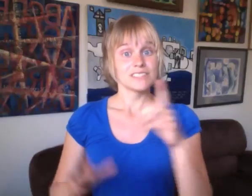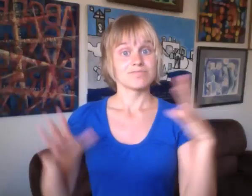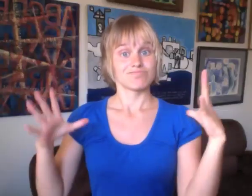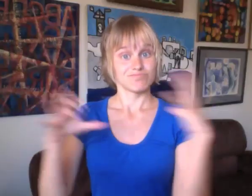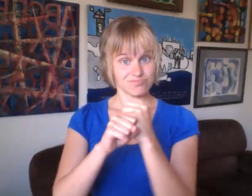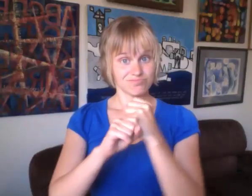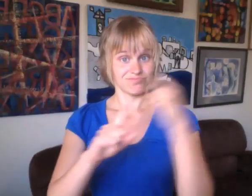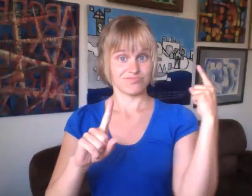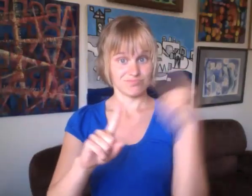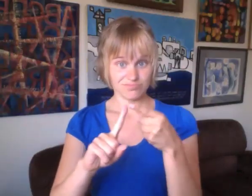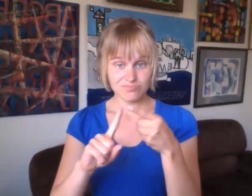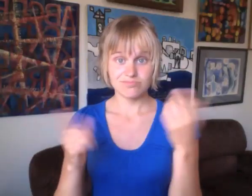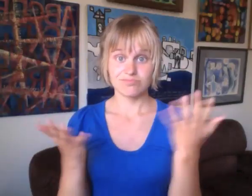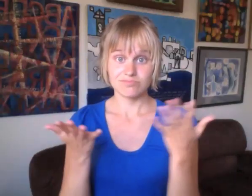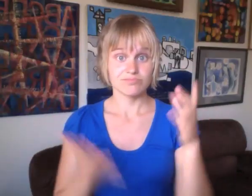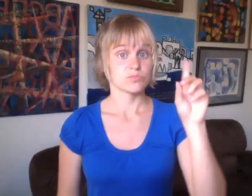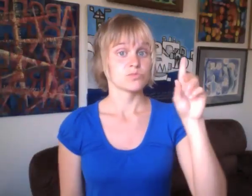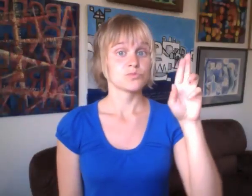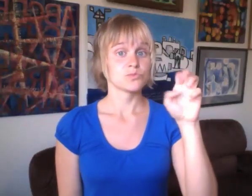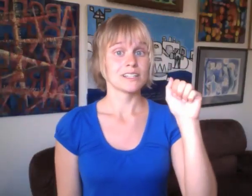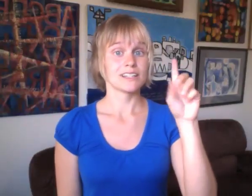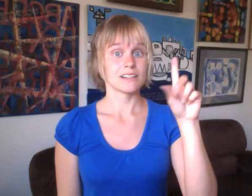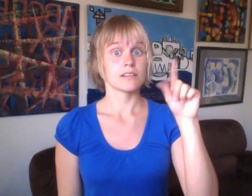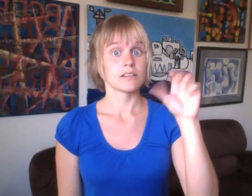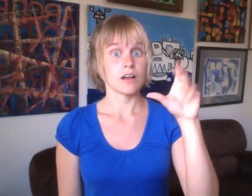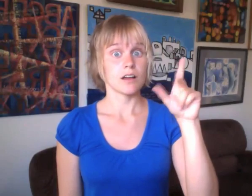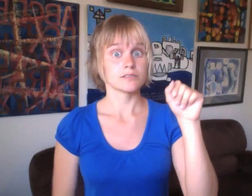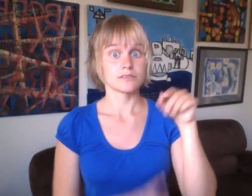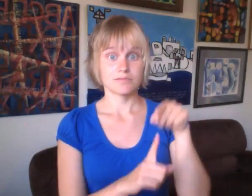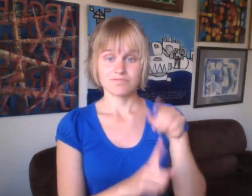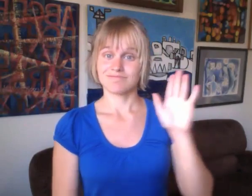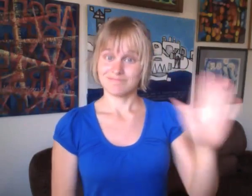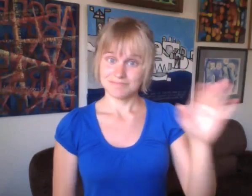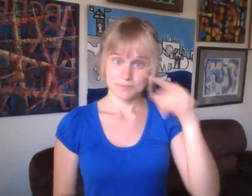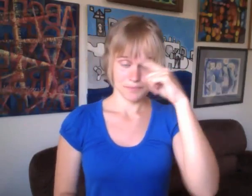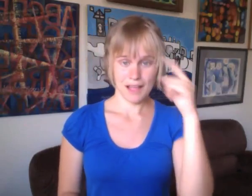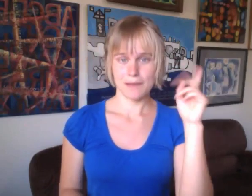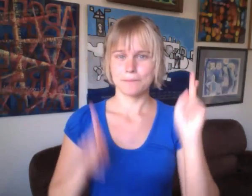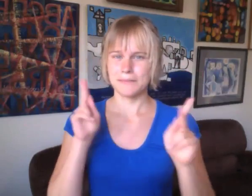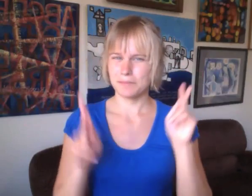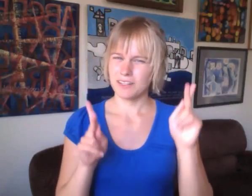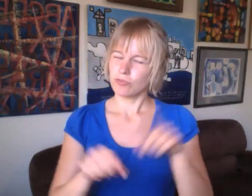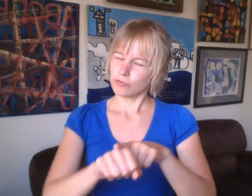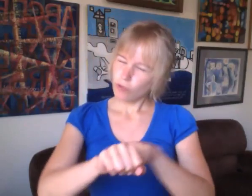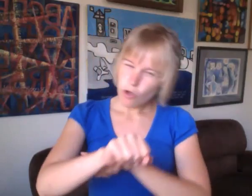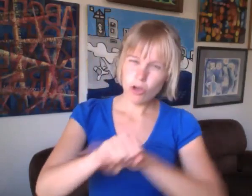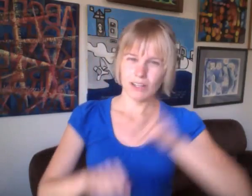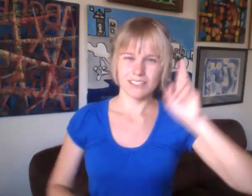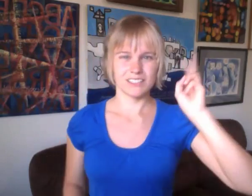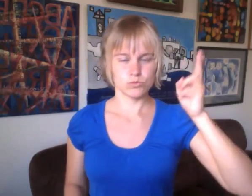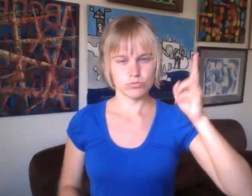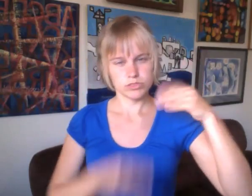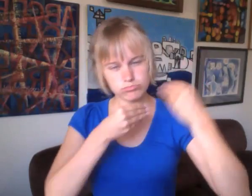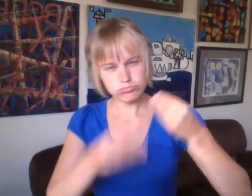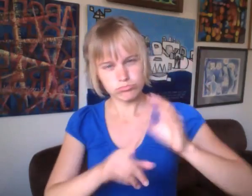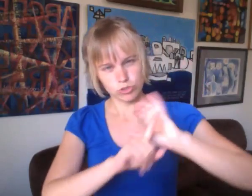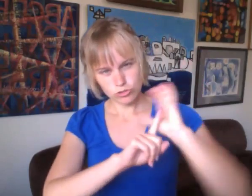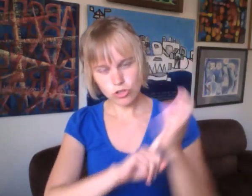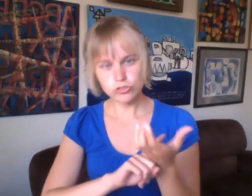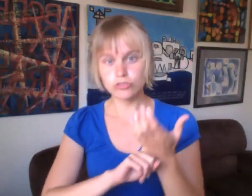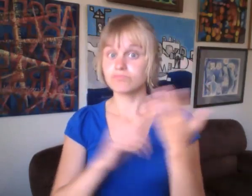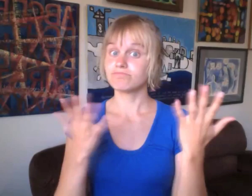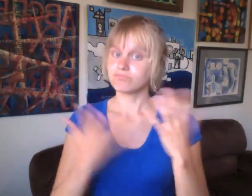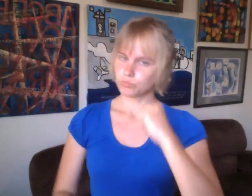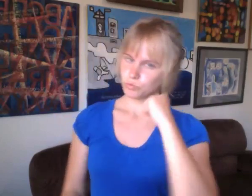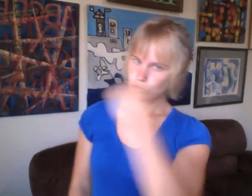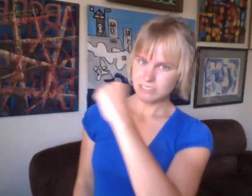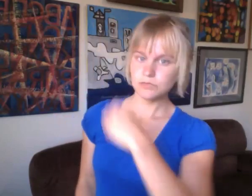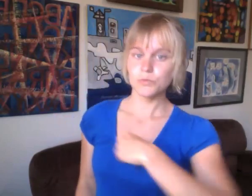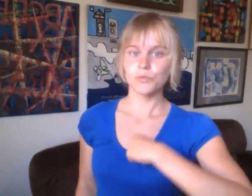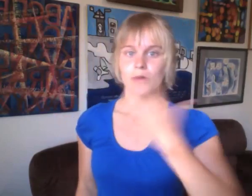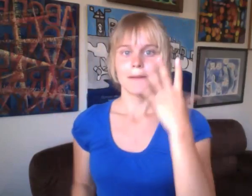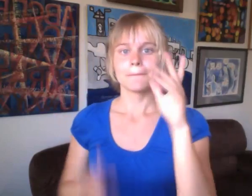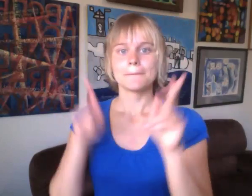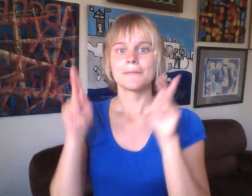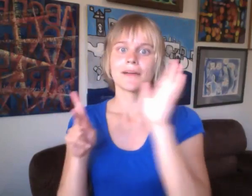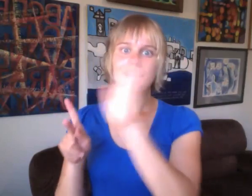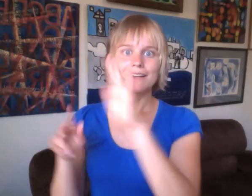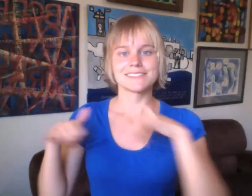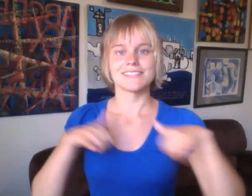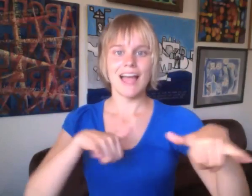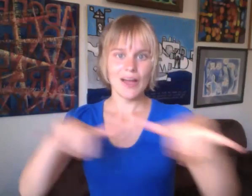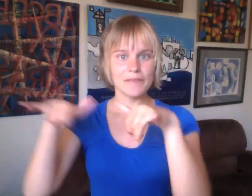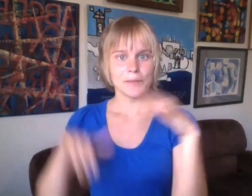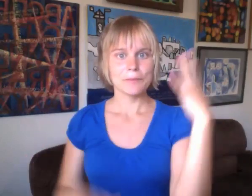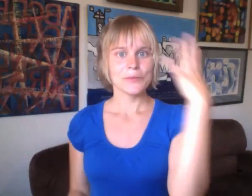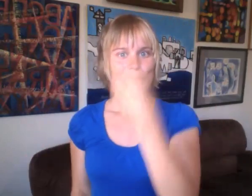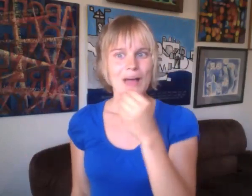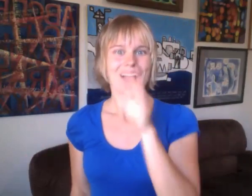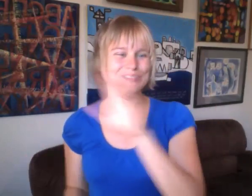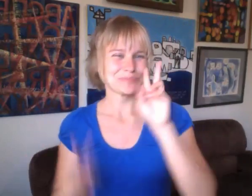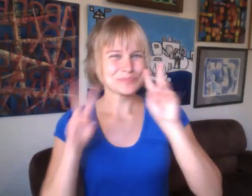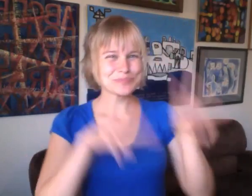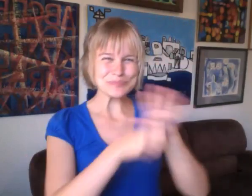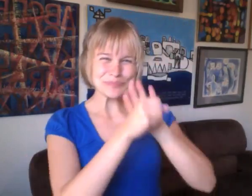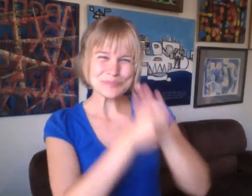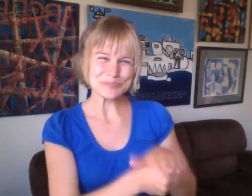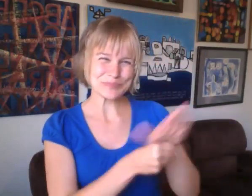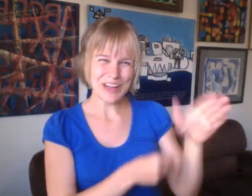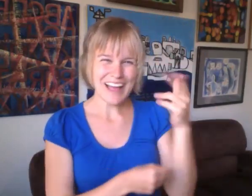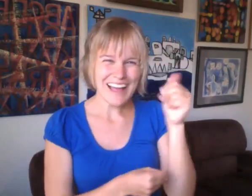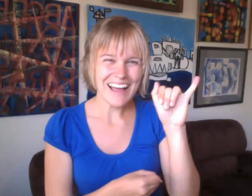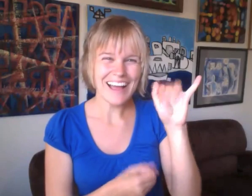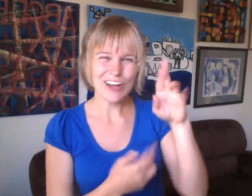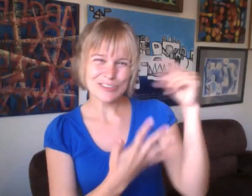To sum it all up, dreadlocks are a hairstyle that Black people used to resist the westernized standard of beauty that belittled them.